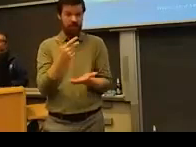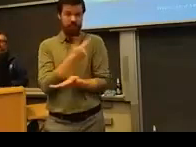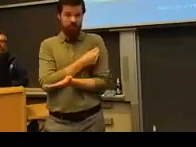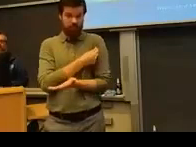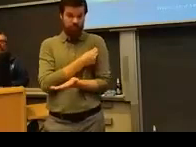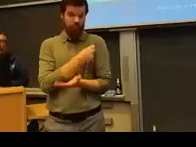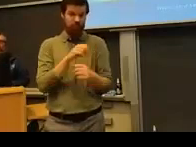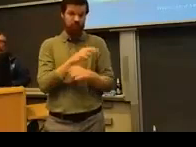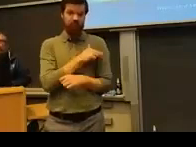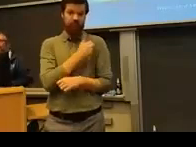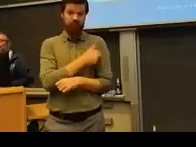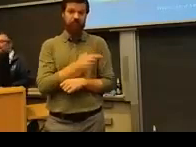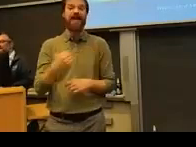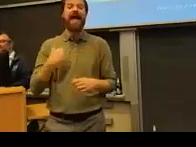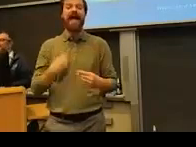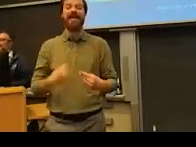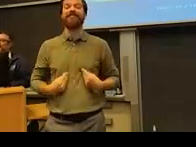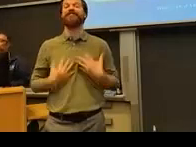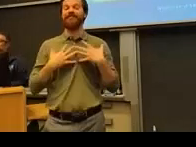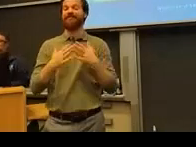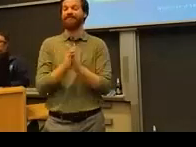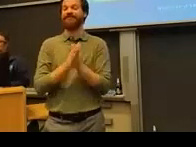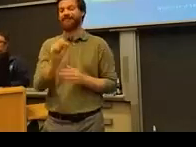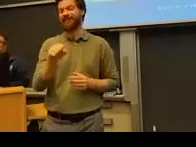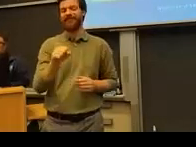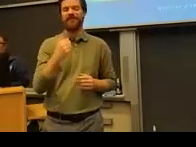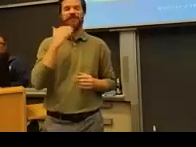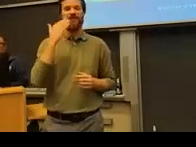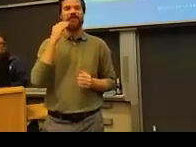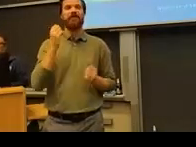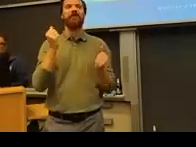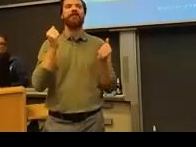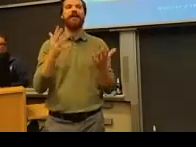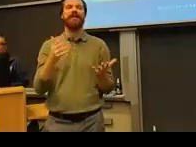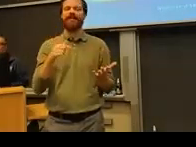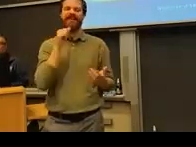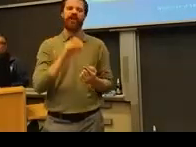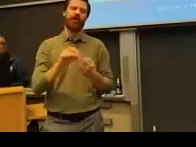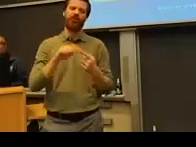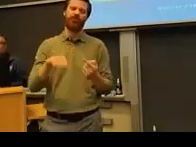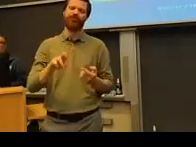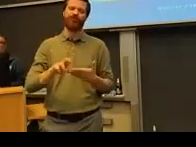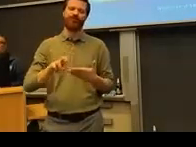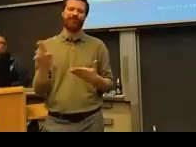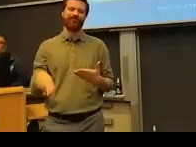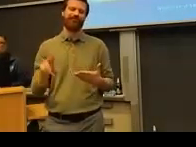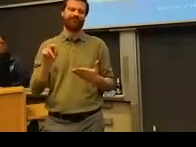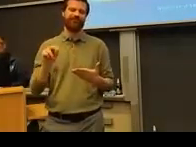aspiration um I can tell you that many uh this is not unique to University of Rochester and uh